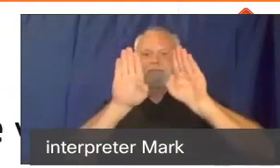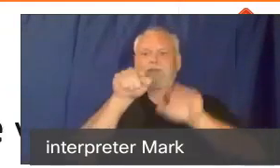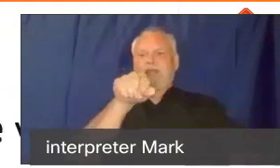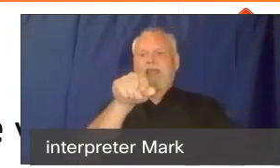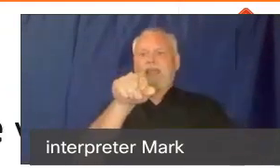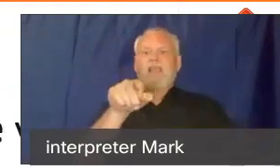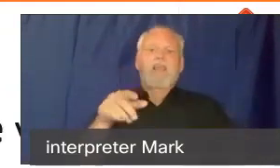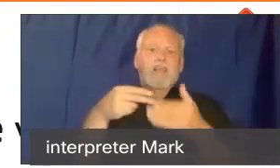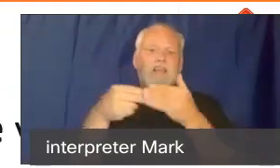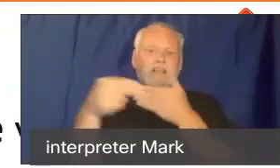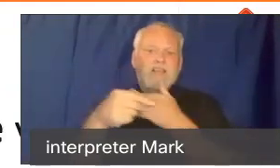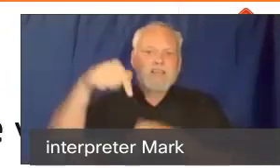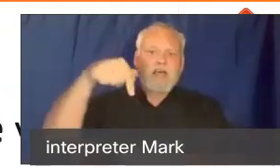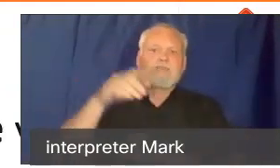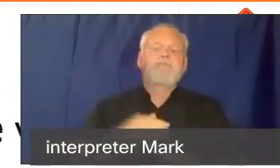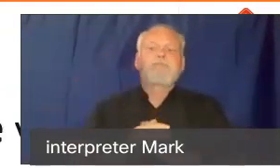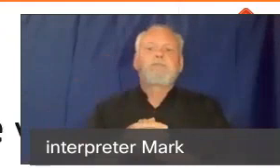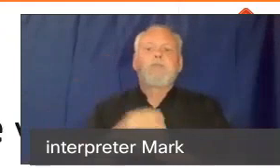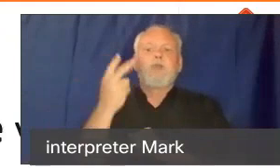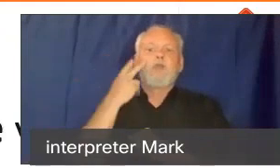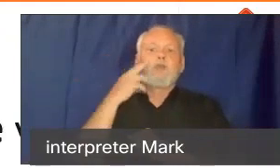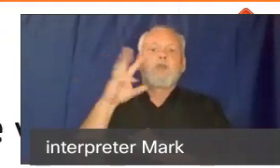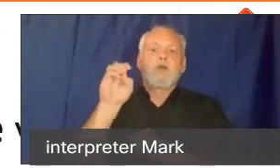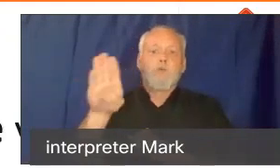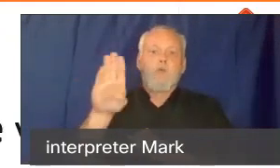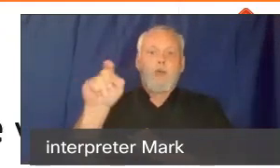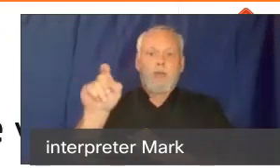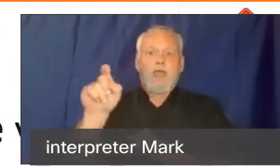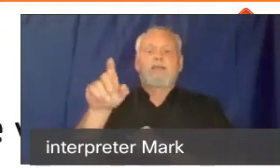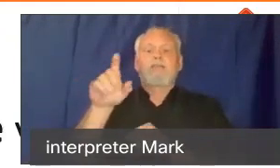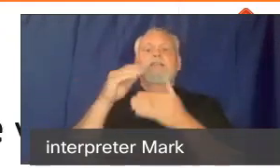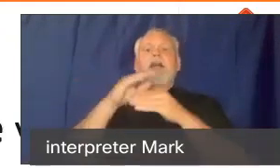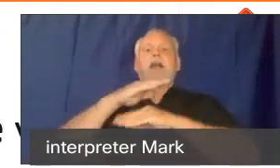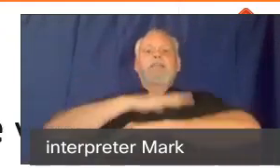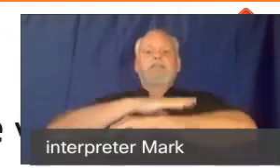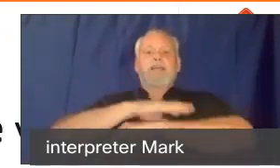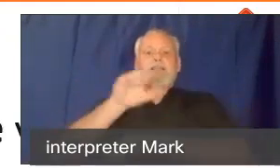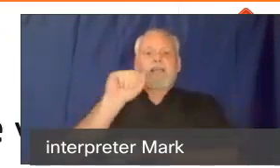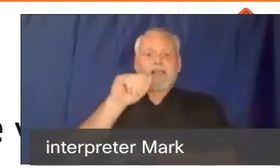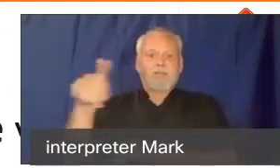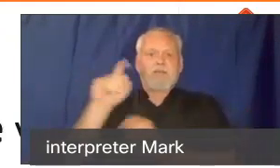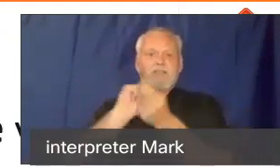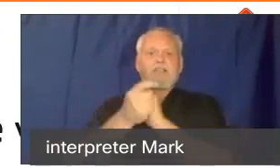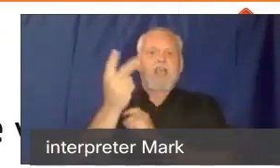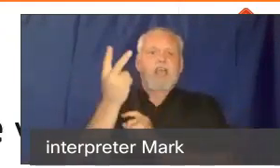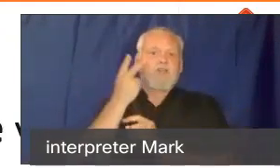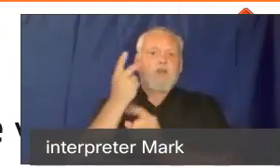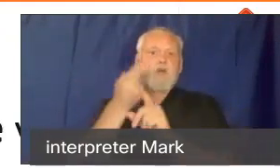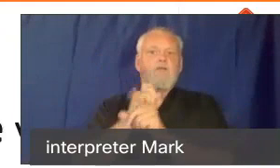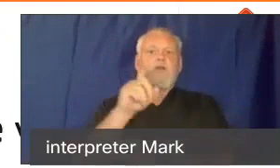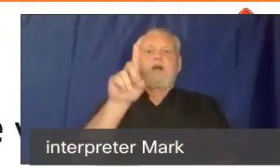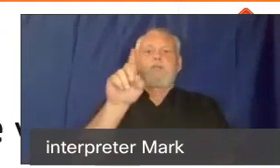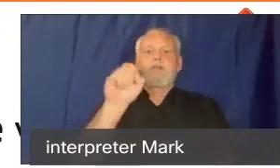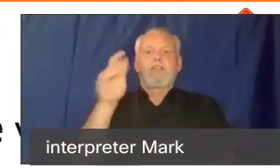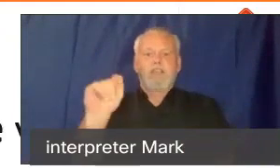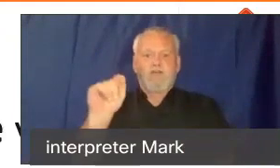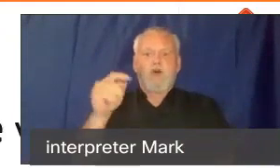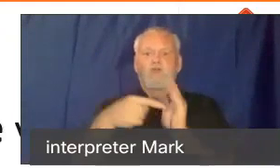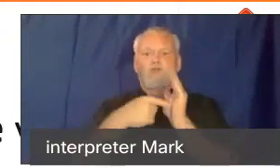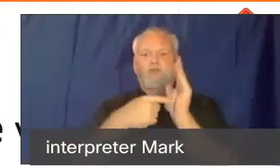For those of you, you've seen the Webex desktop app, we highly recommend changing your view from the default stack view shown and the image on the left.